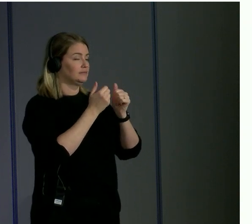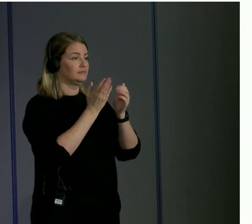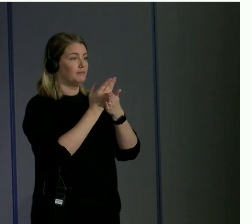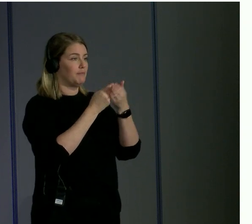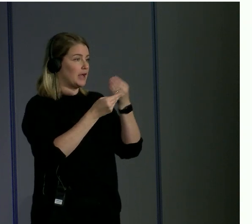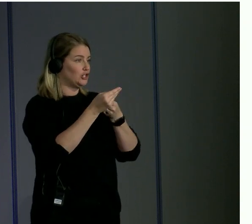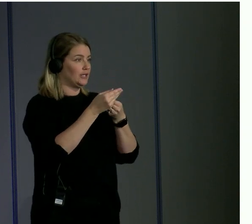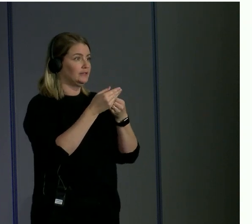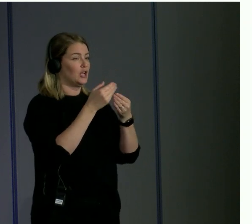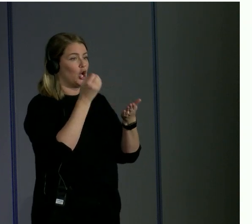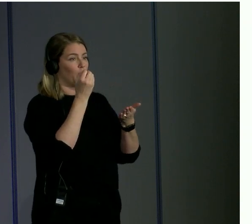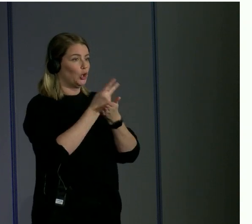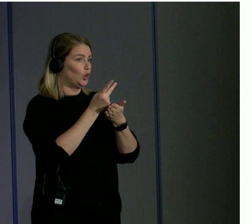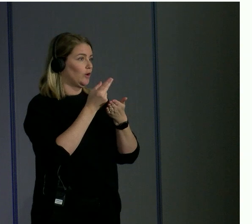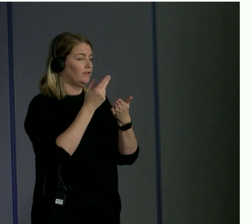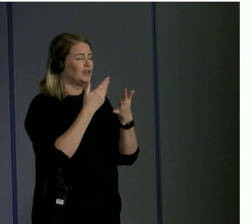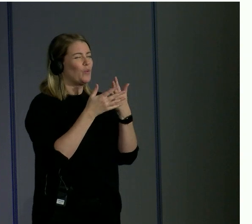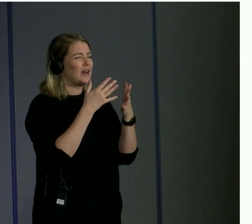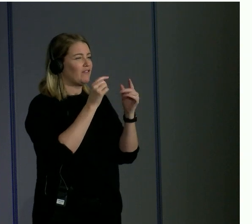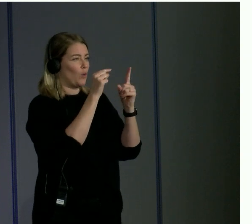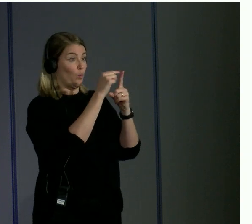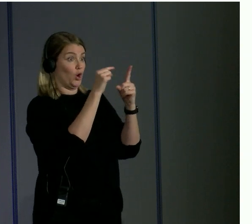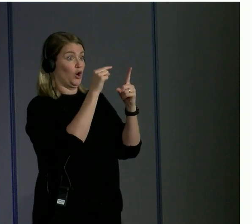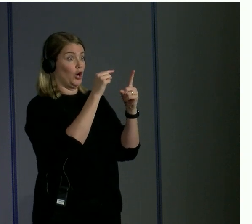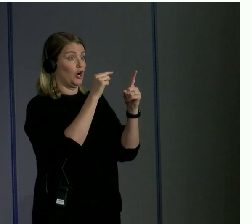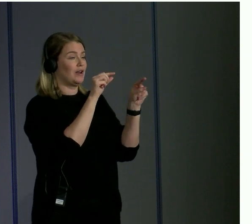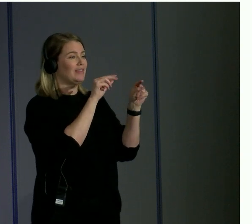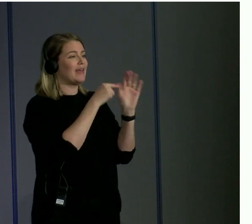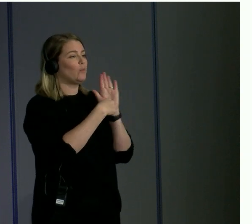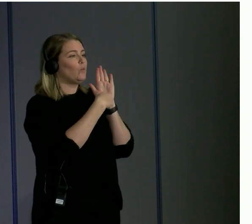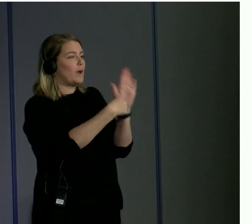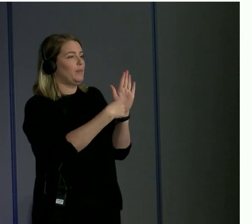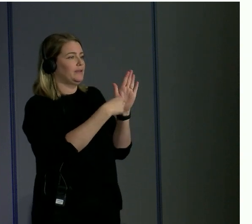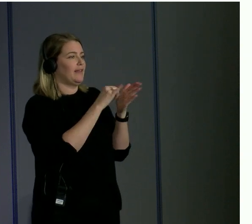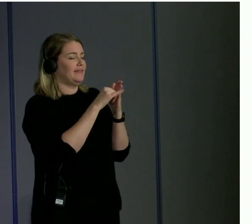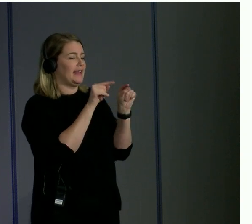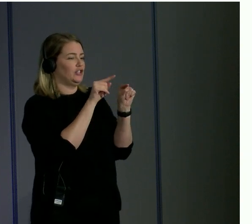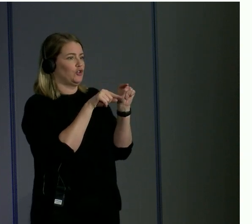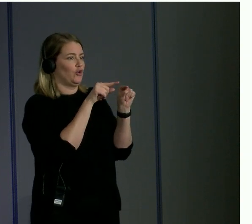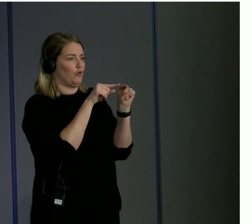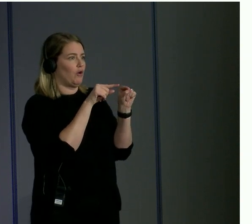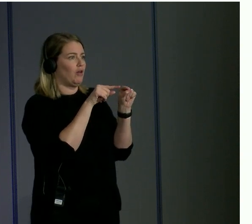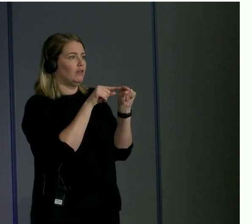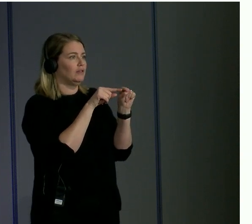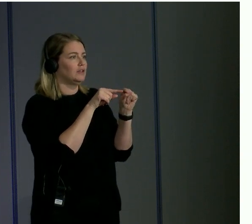approved, right? Whatever that word is that represents what that circle means. And I would